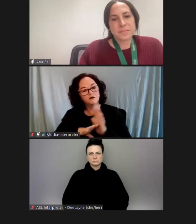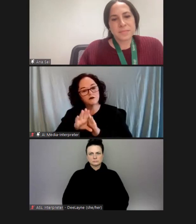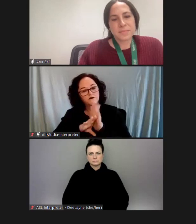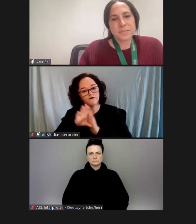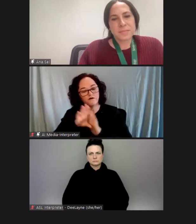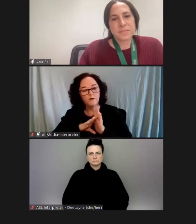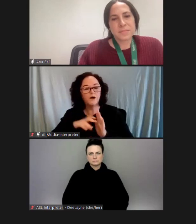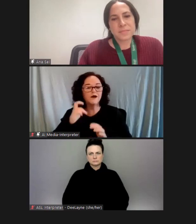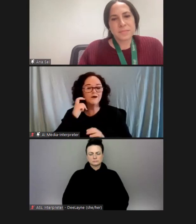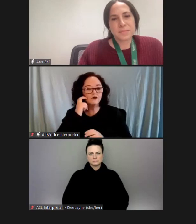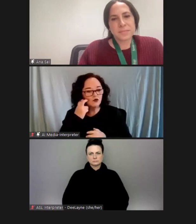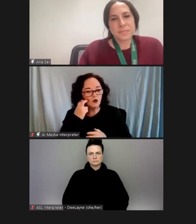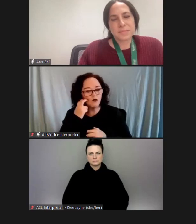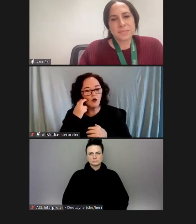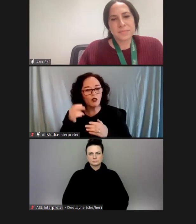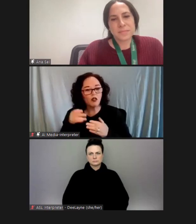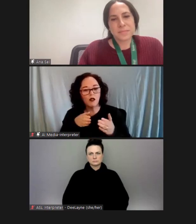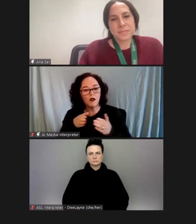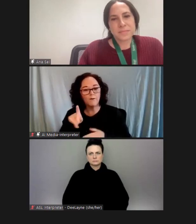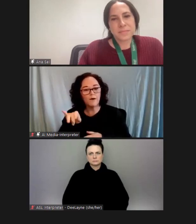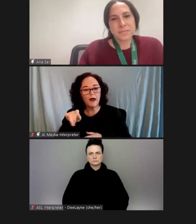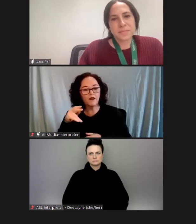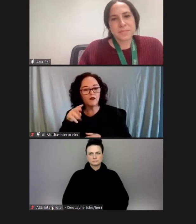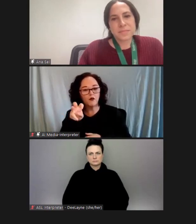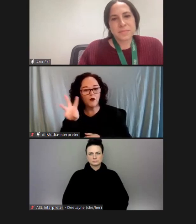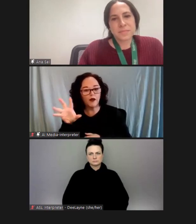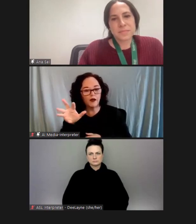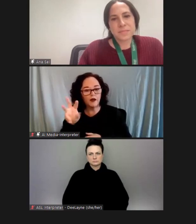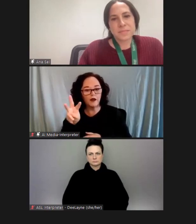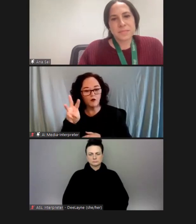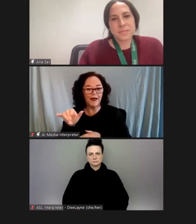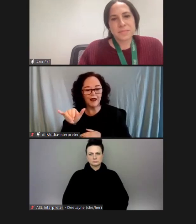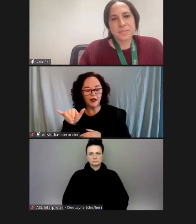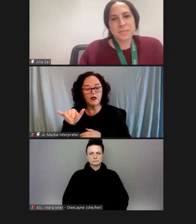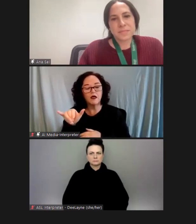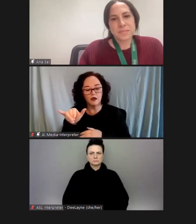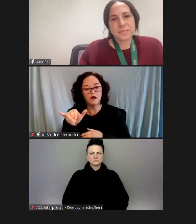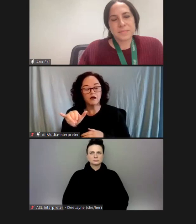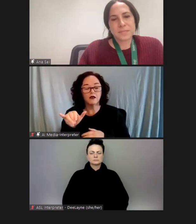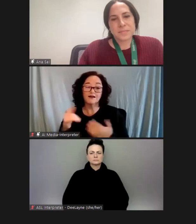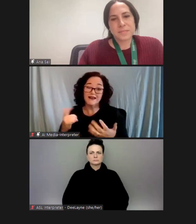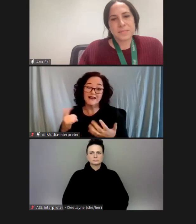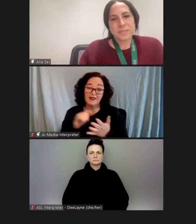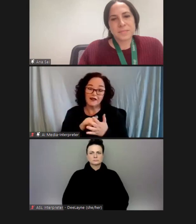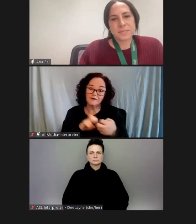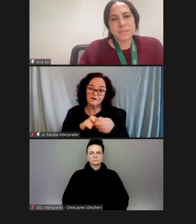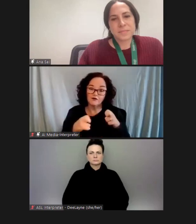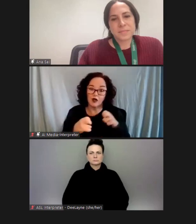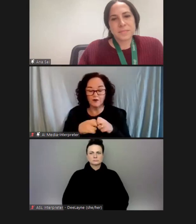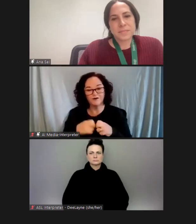our unilateral kids is actual uh usage time of the